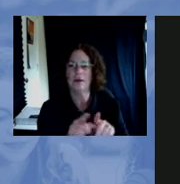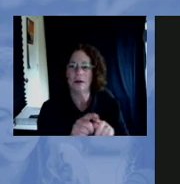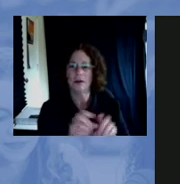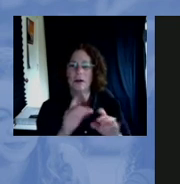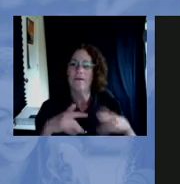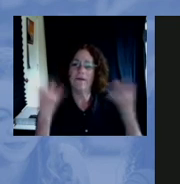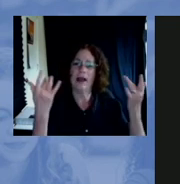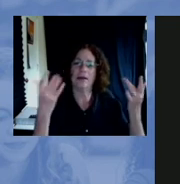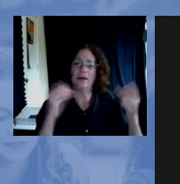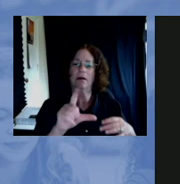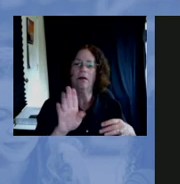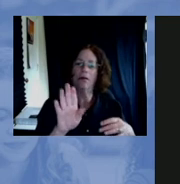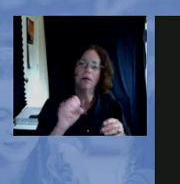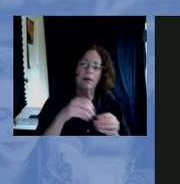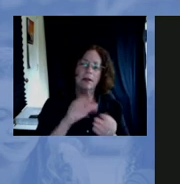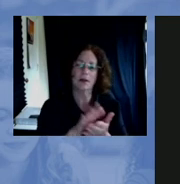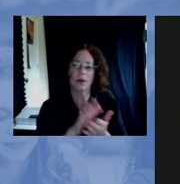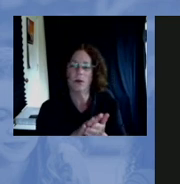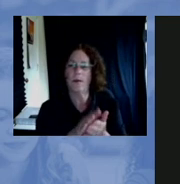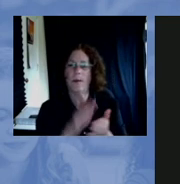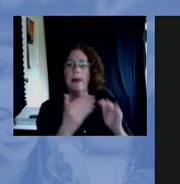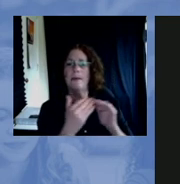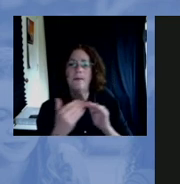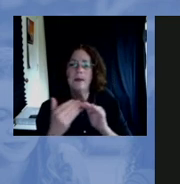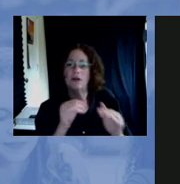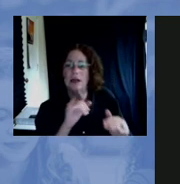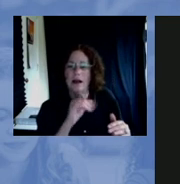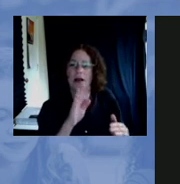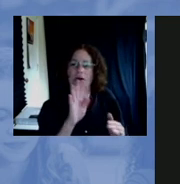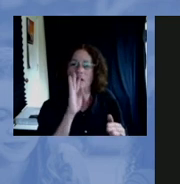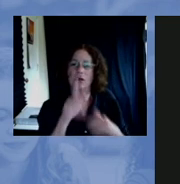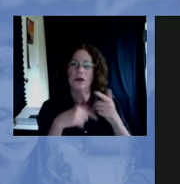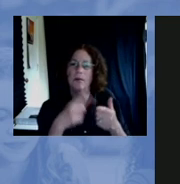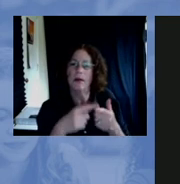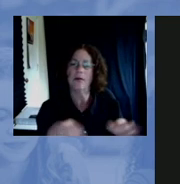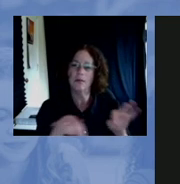MY PEERS AND I ALSO DISCUSSED THE IMPORTANCE OF STARTING DISCUSSIONS ABOUT EQUITY AND INCLUSION